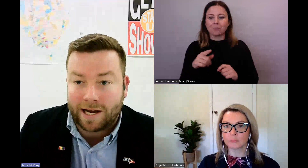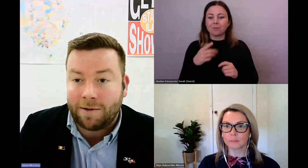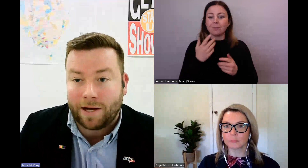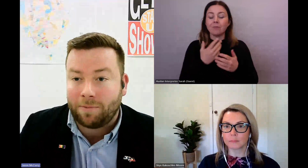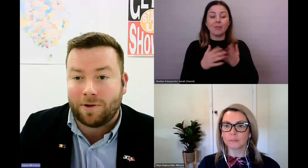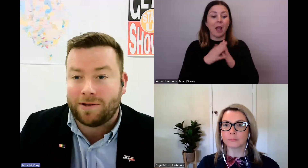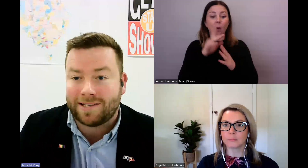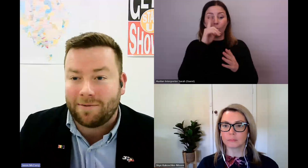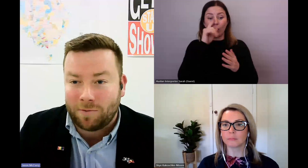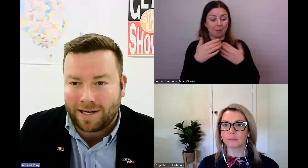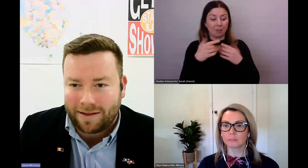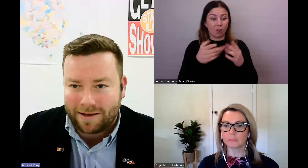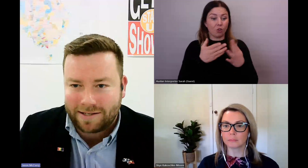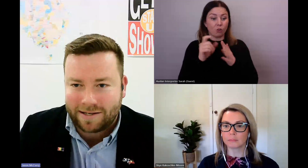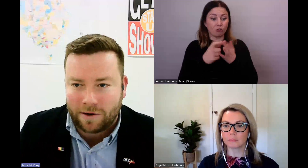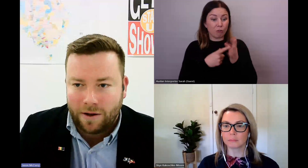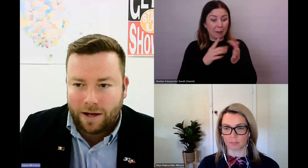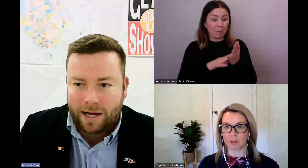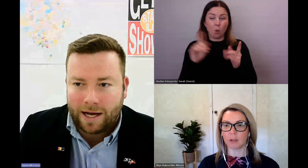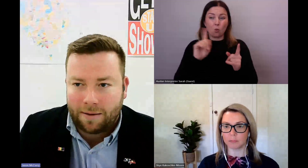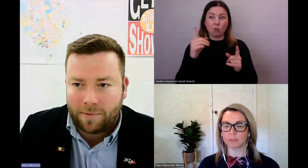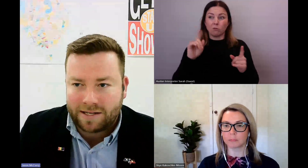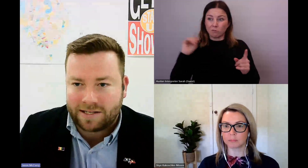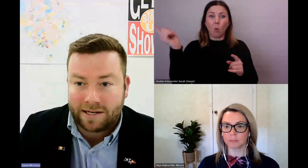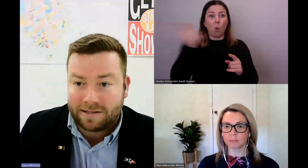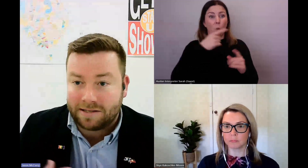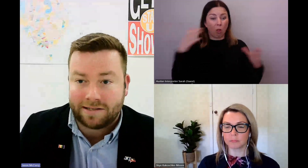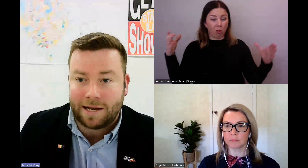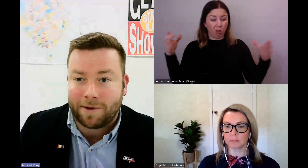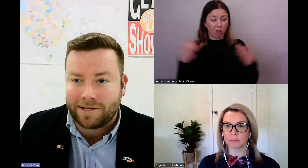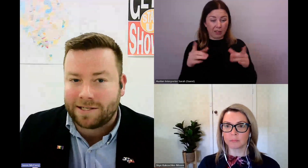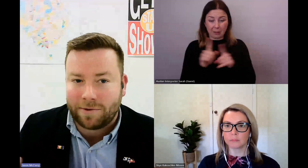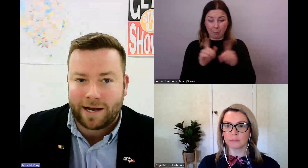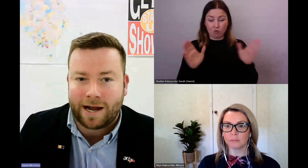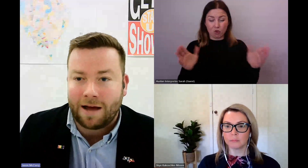is getting people in the same room together. So as I said it's a systemic change that we need to